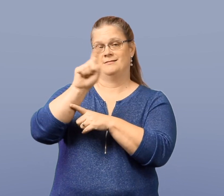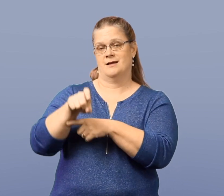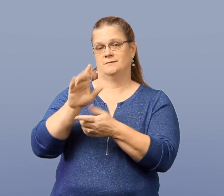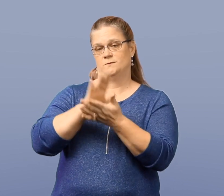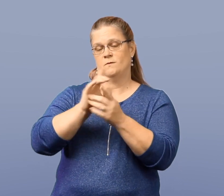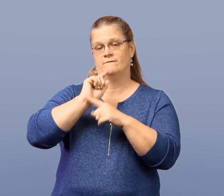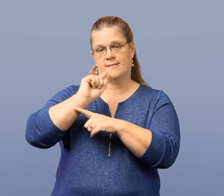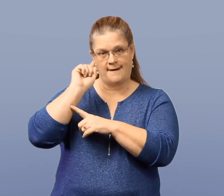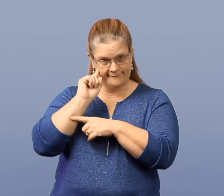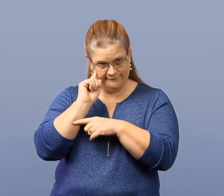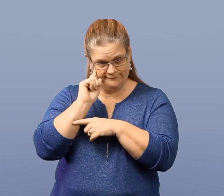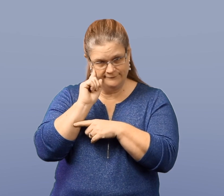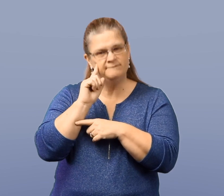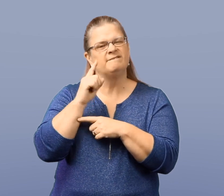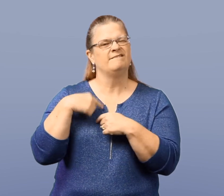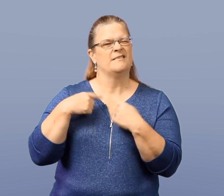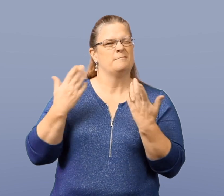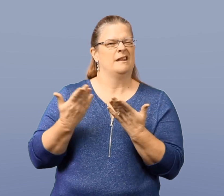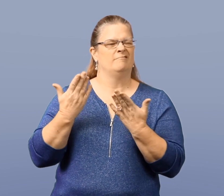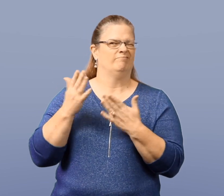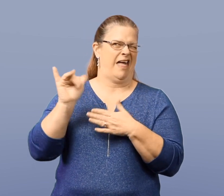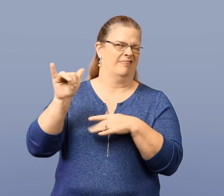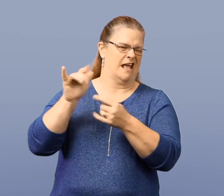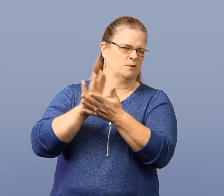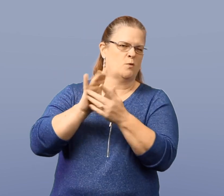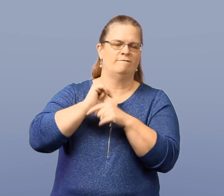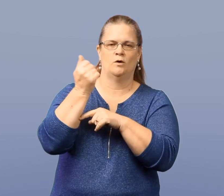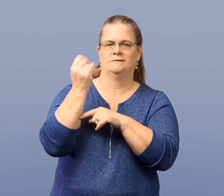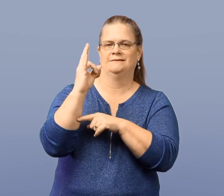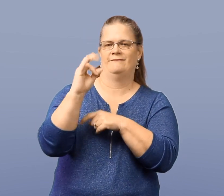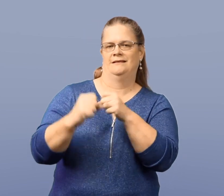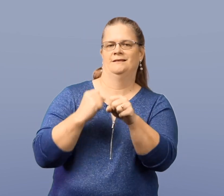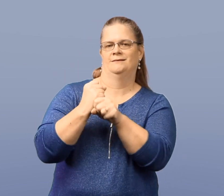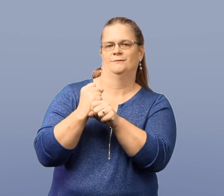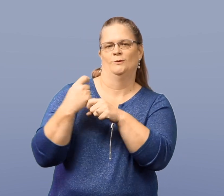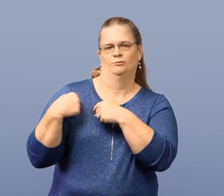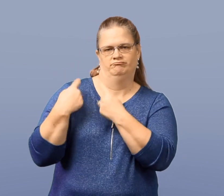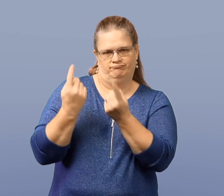at the Texas School for the Deaf. I've been here at the school for roughly 17 years.